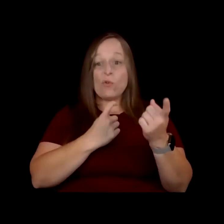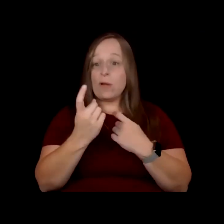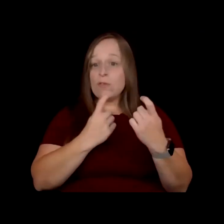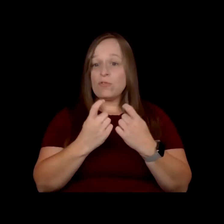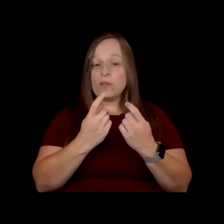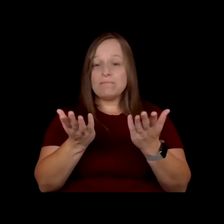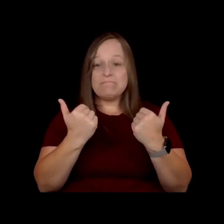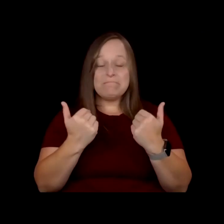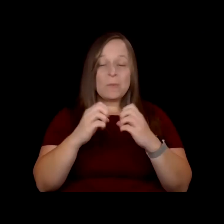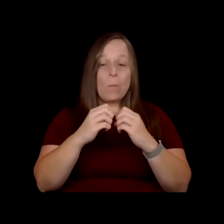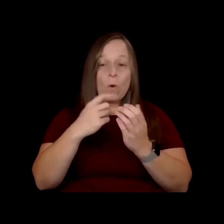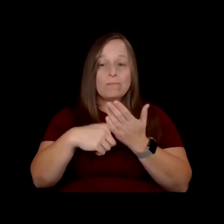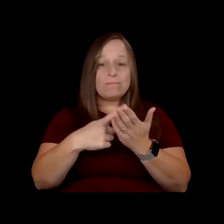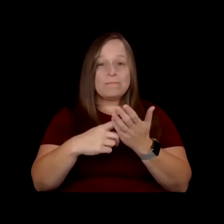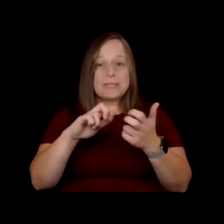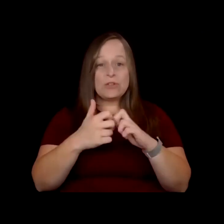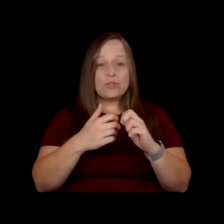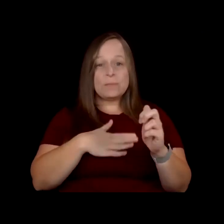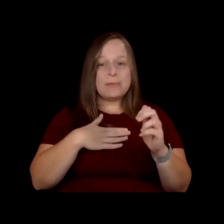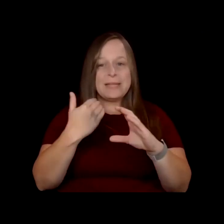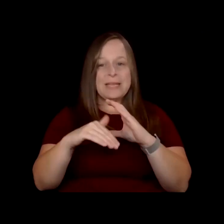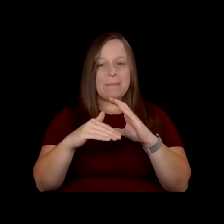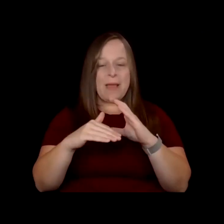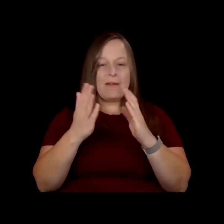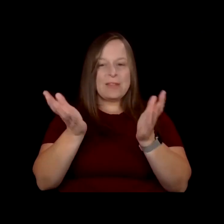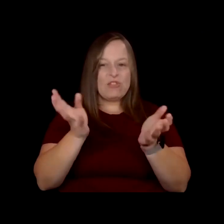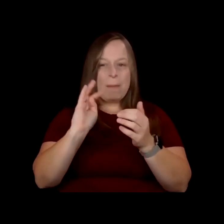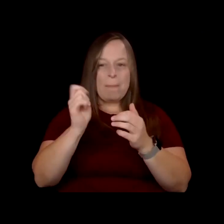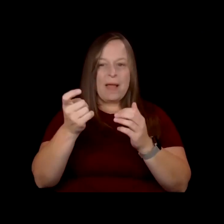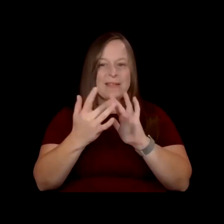or wanna talk further about any of these issues, my email address is in the chat. Feel free to reach out.